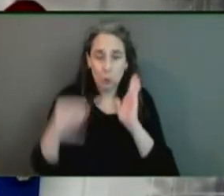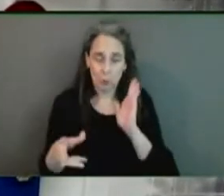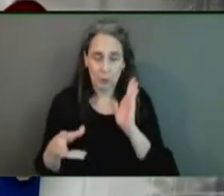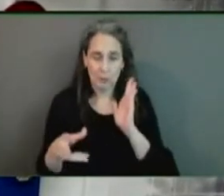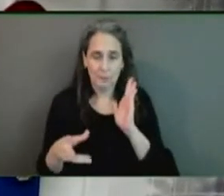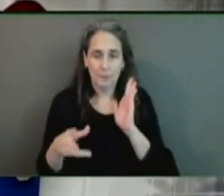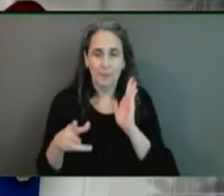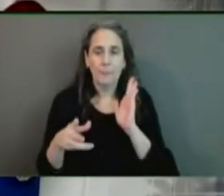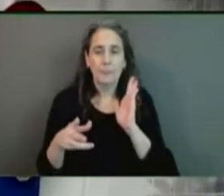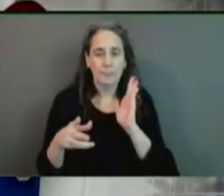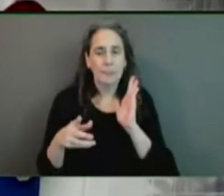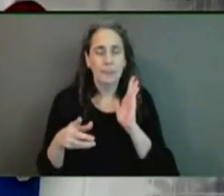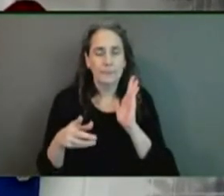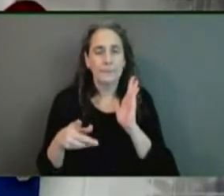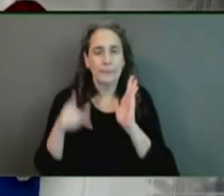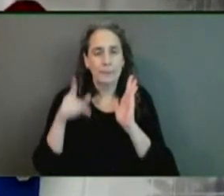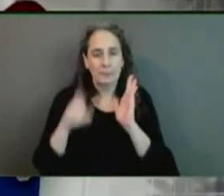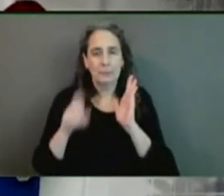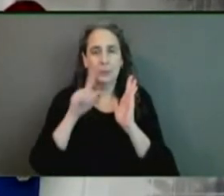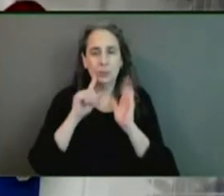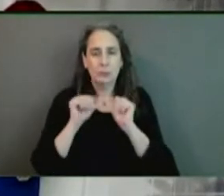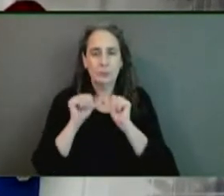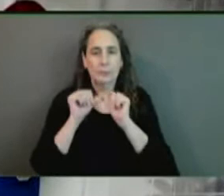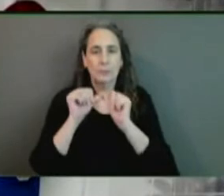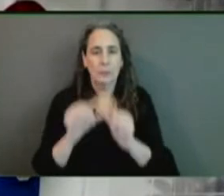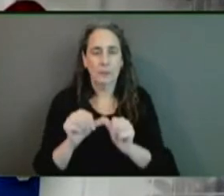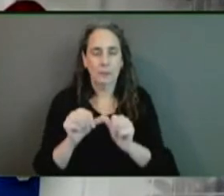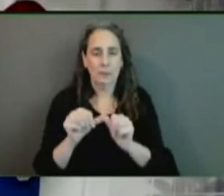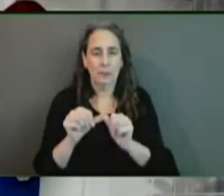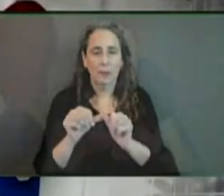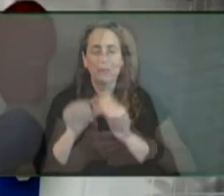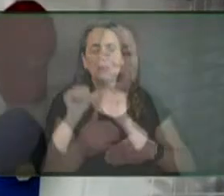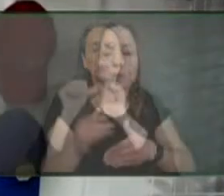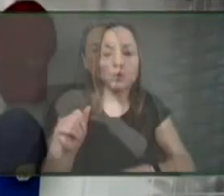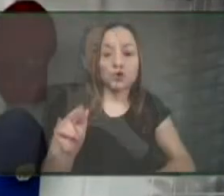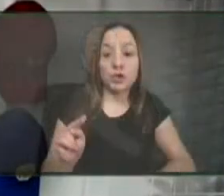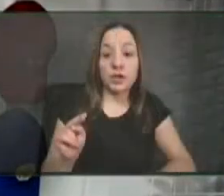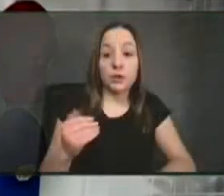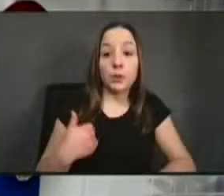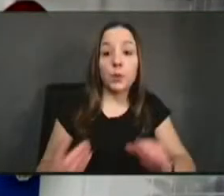N 95 masks for each student.